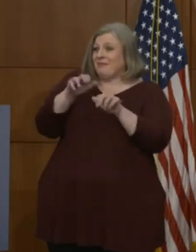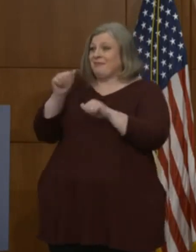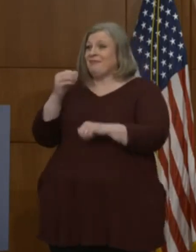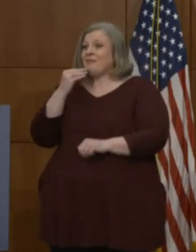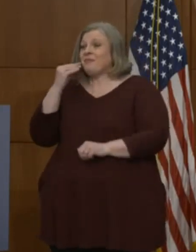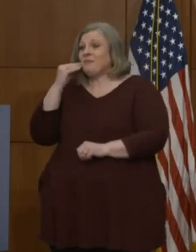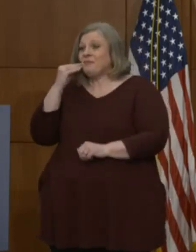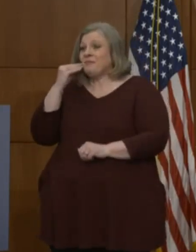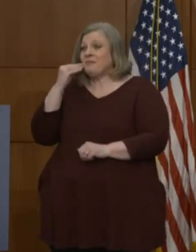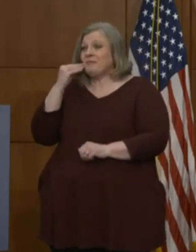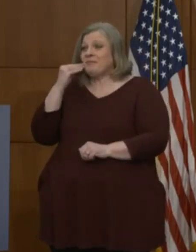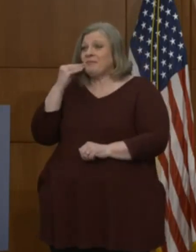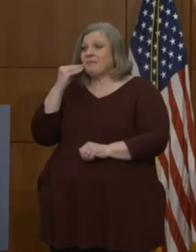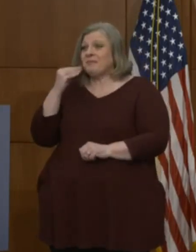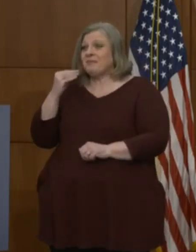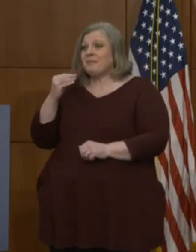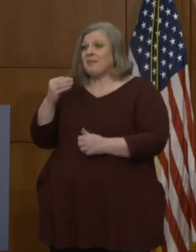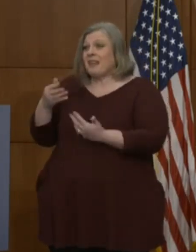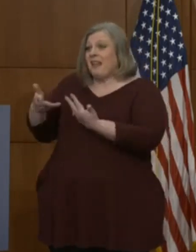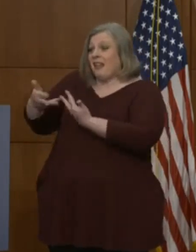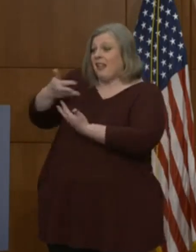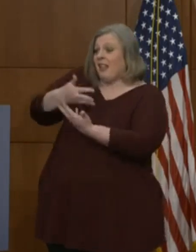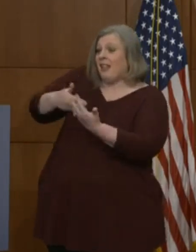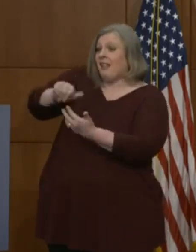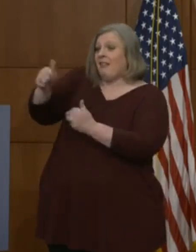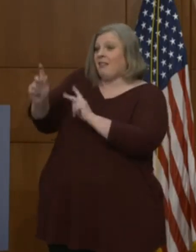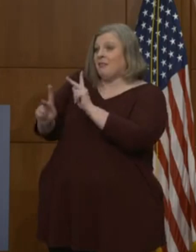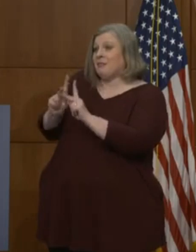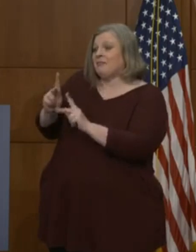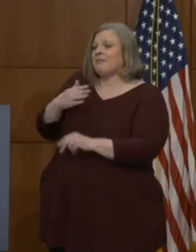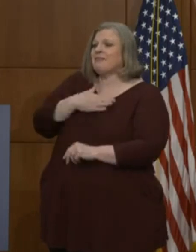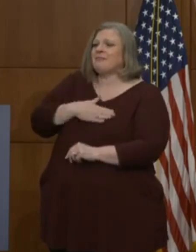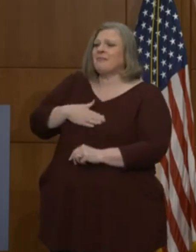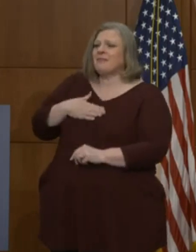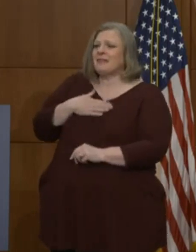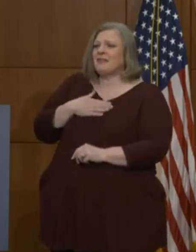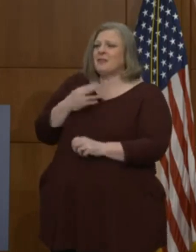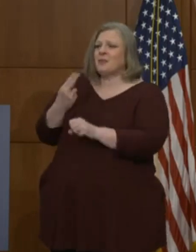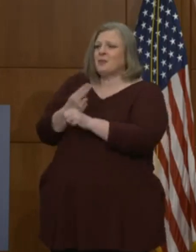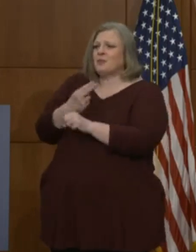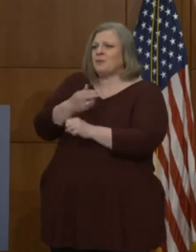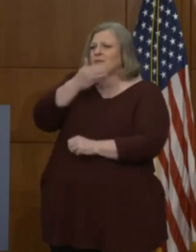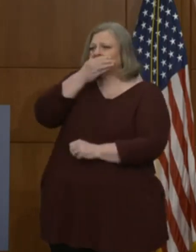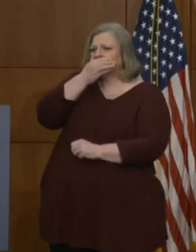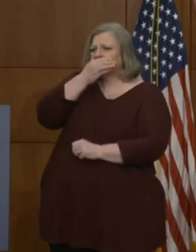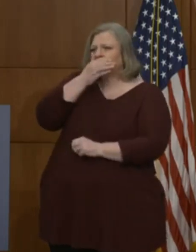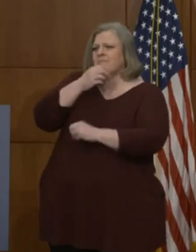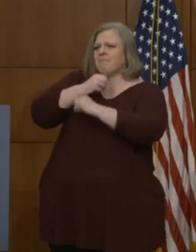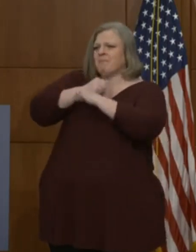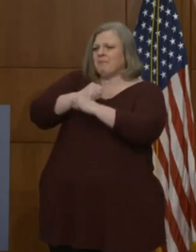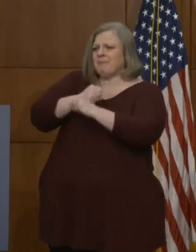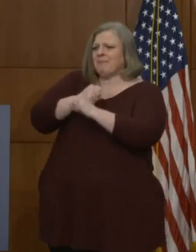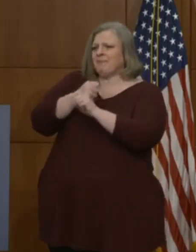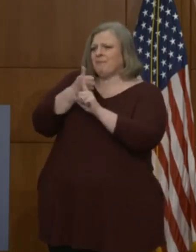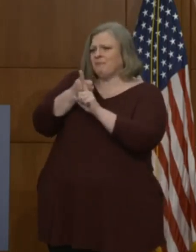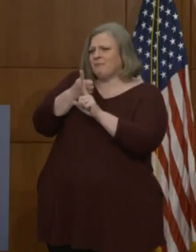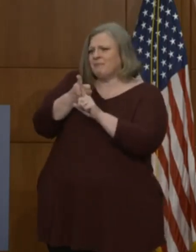REALLY ENCOURAGE ALL OF YOU- IT’S BEST IF YOU HAVE TO GO OUT IT’S BEST IF YOU HAVE TO GO OUT I HOPE FOR CENTRAL. PURPOSES IF I HOPE FOR CENTRAL. PURPOSES IF YOU’RE AROUND. FOR OF TO MATT